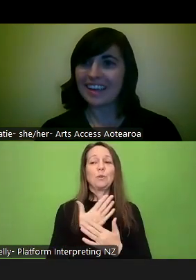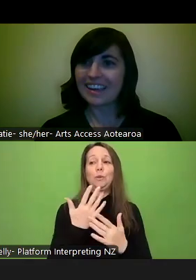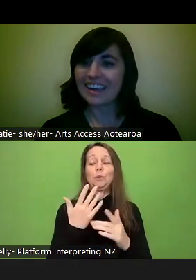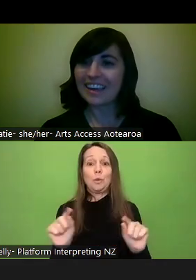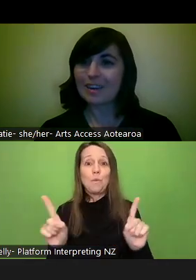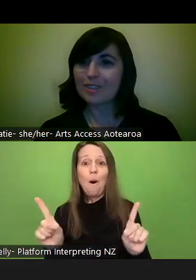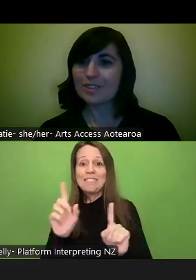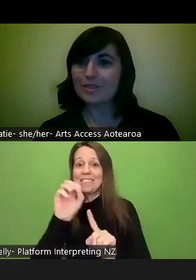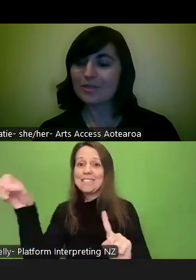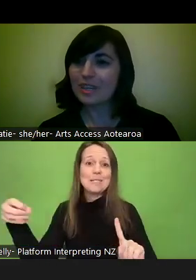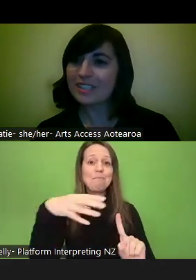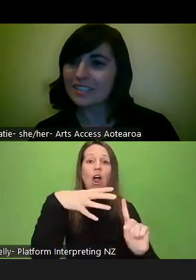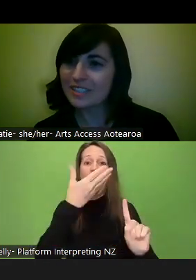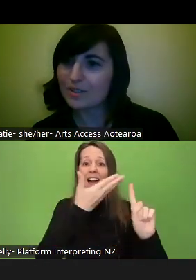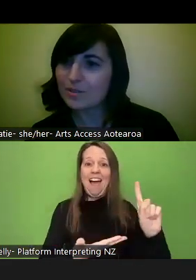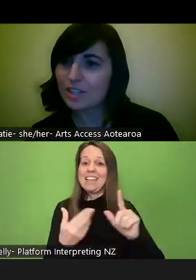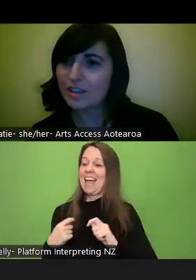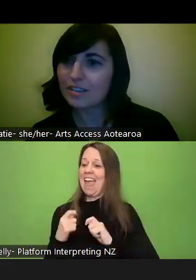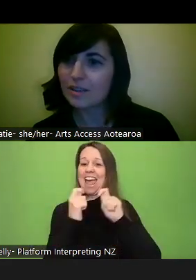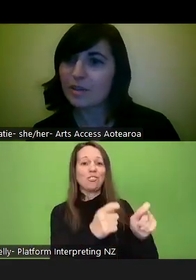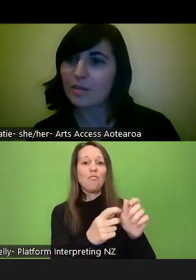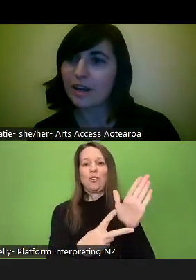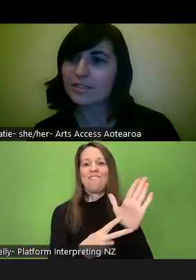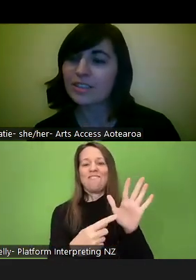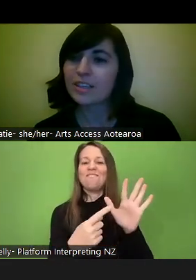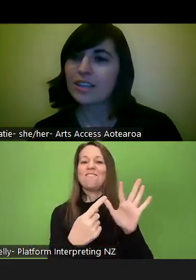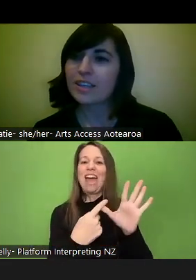and hand over to Vanessa to share a little bit about